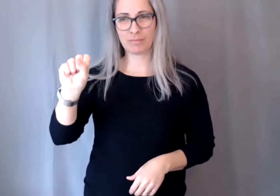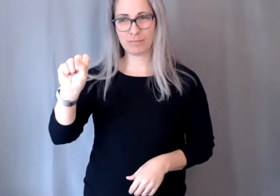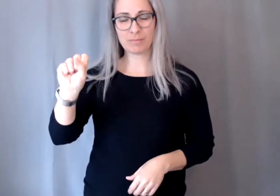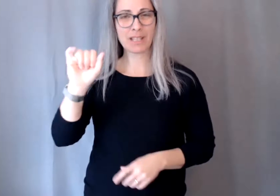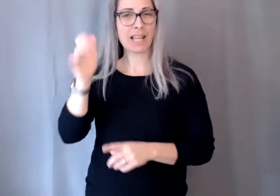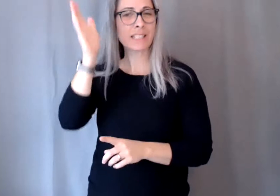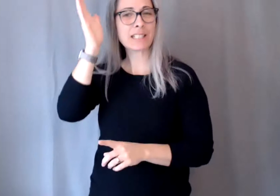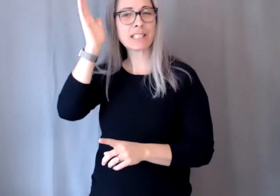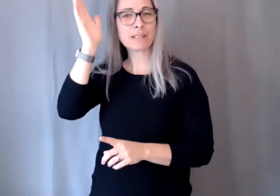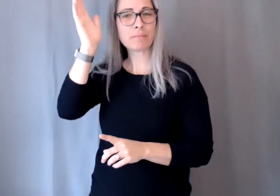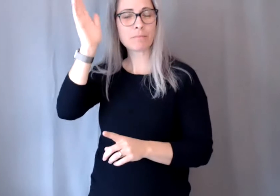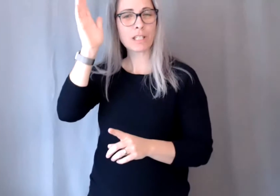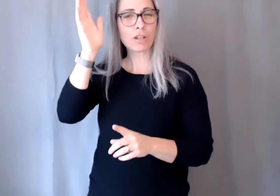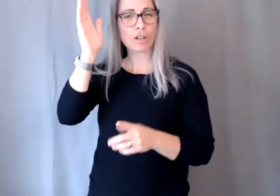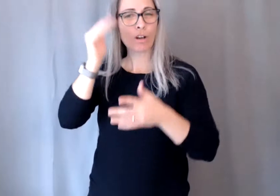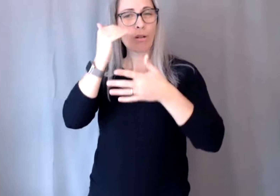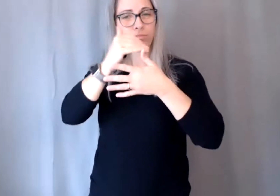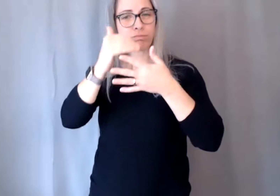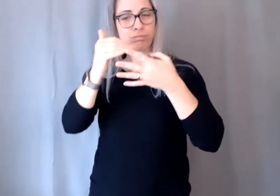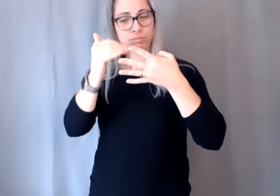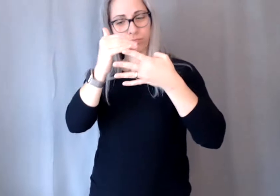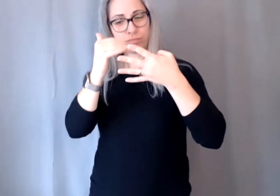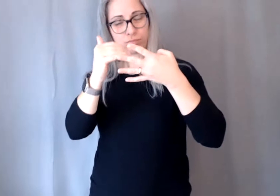topics this is the fourth presentation that we